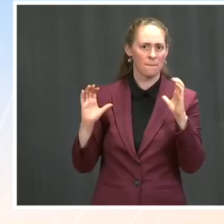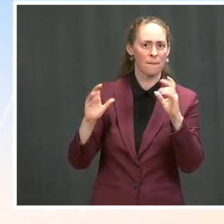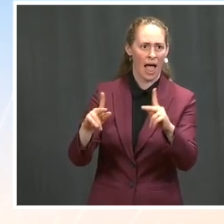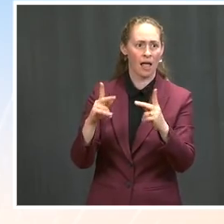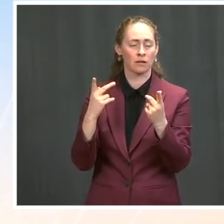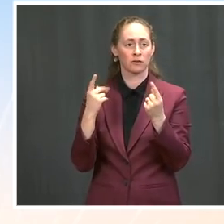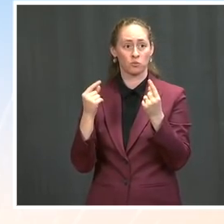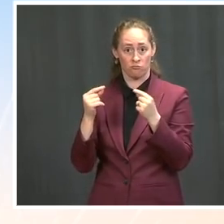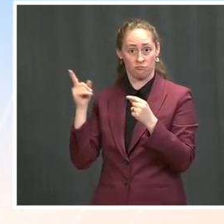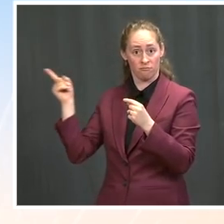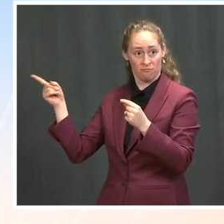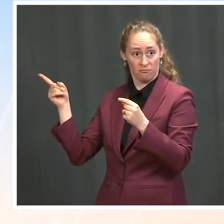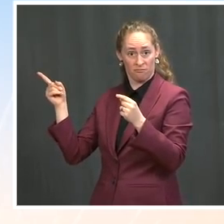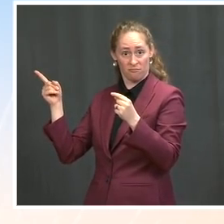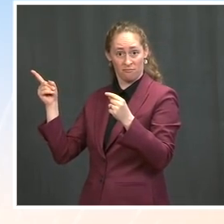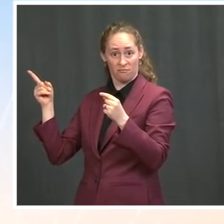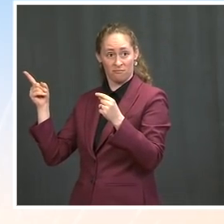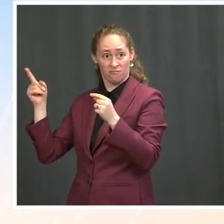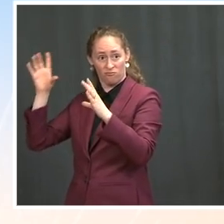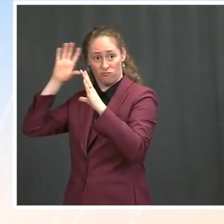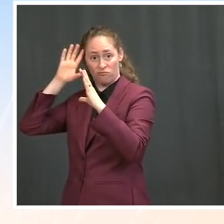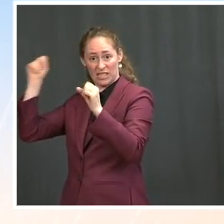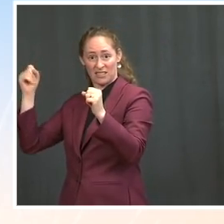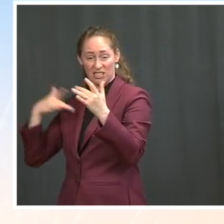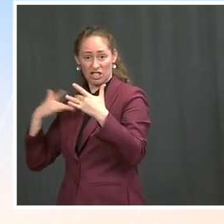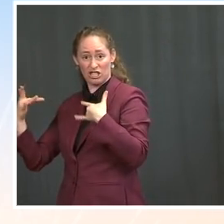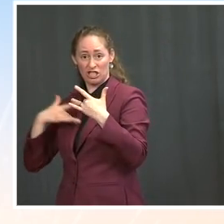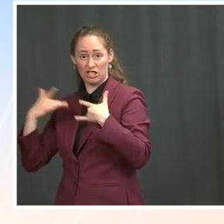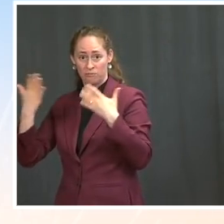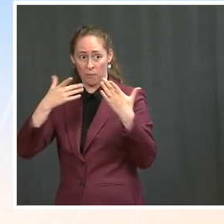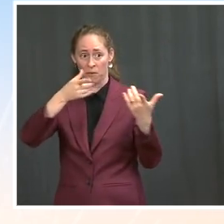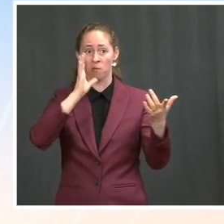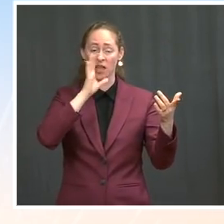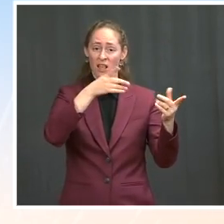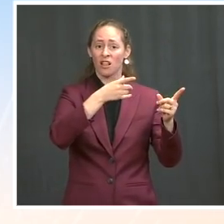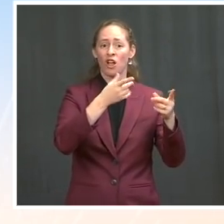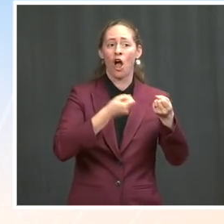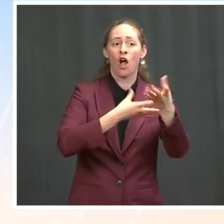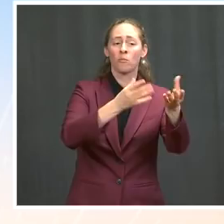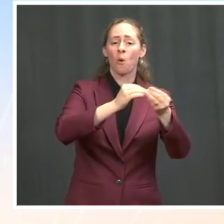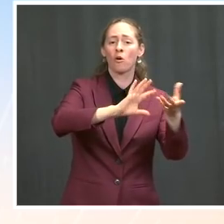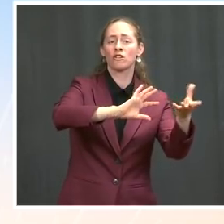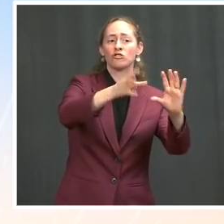and that he actually won could result in people being hurt or killed?